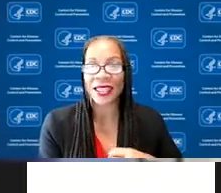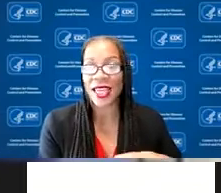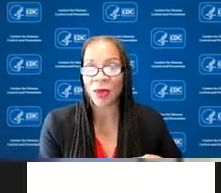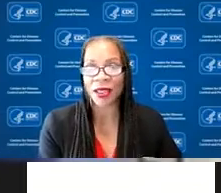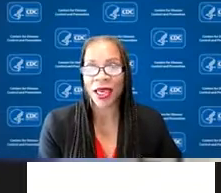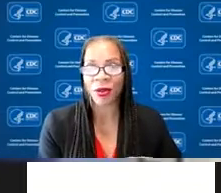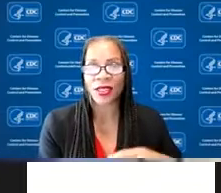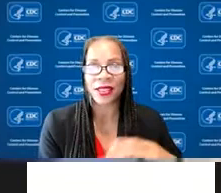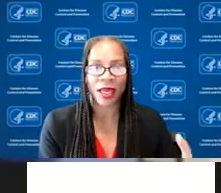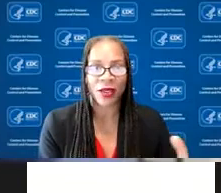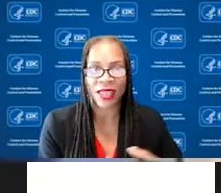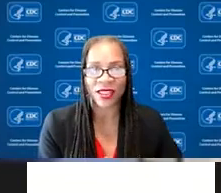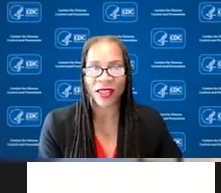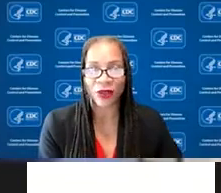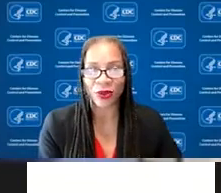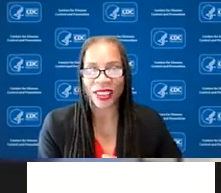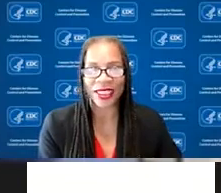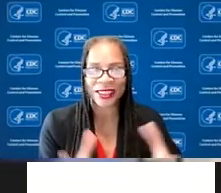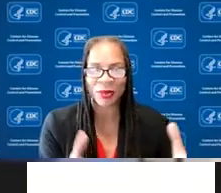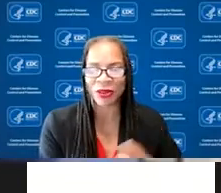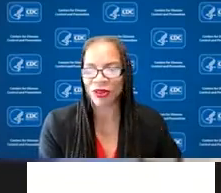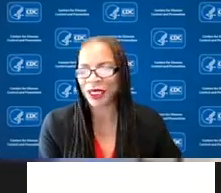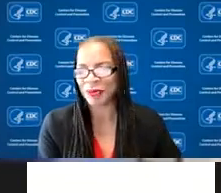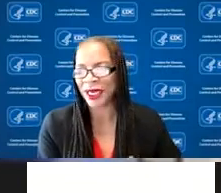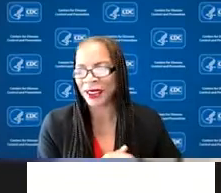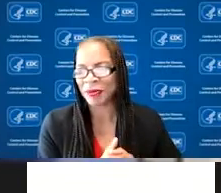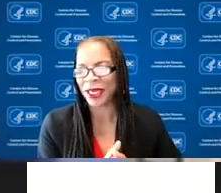high containment laboratories at biosafety level three, and that’s a picture of me in my